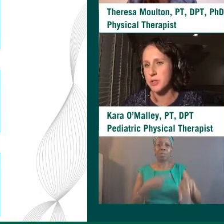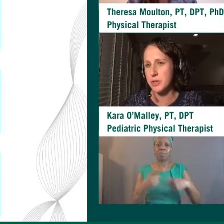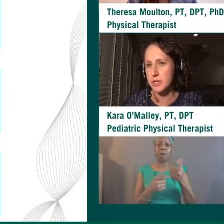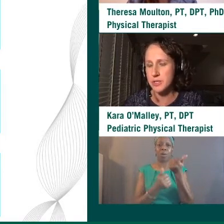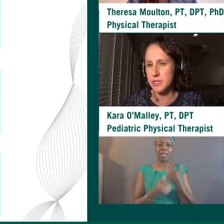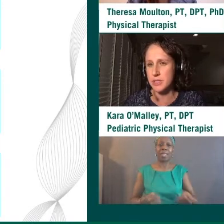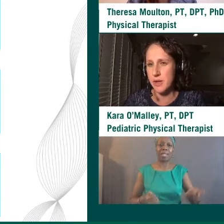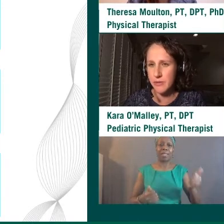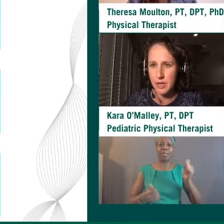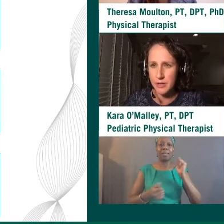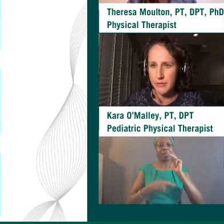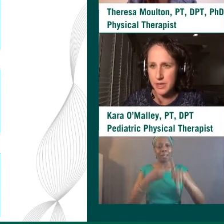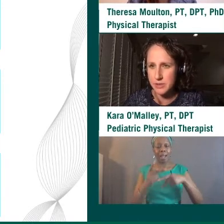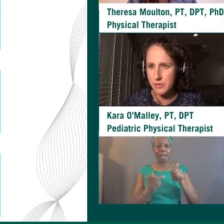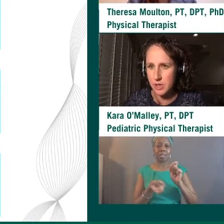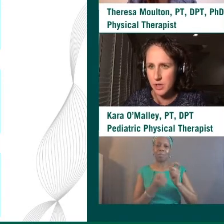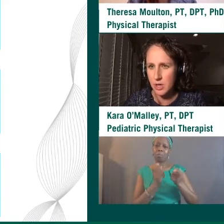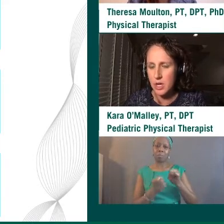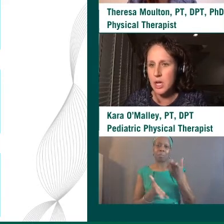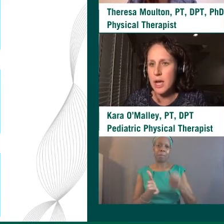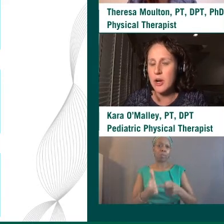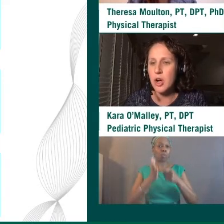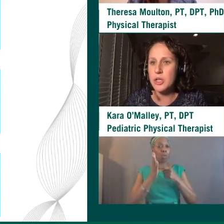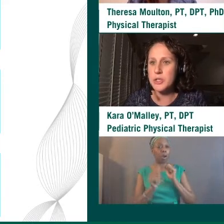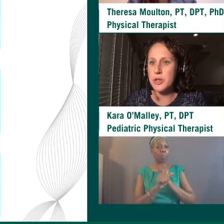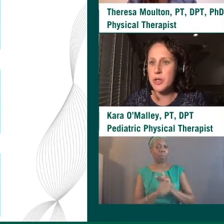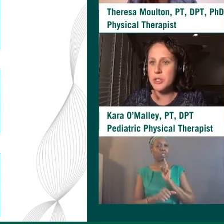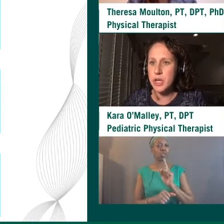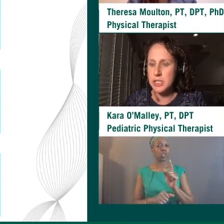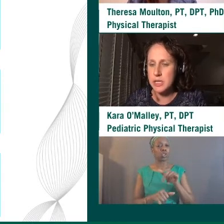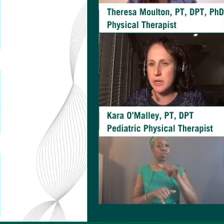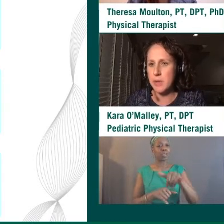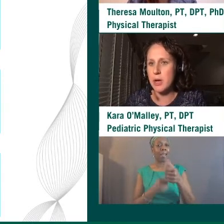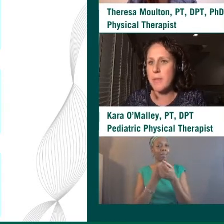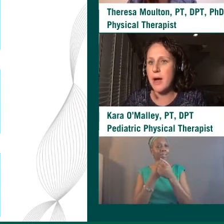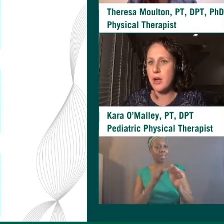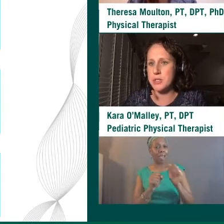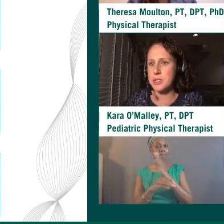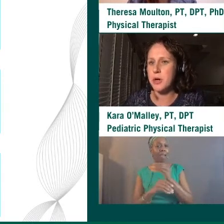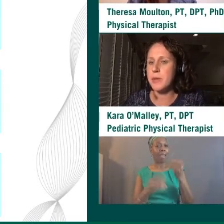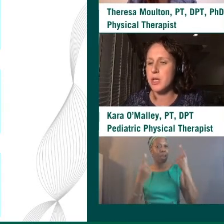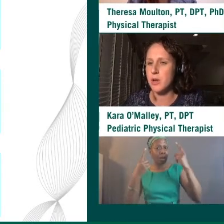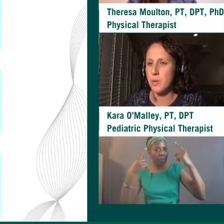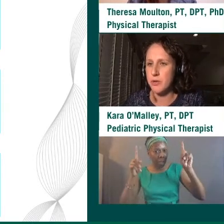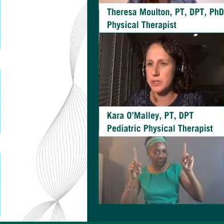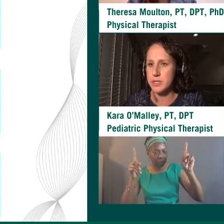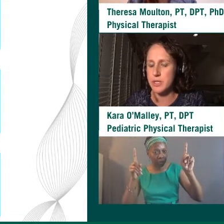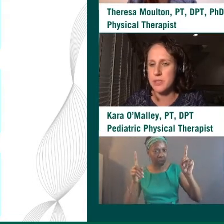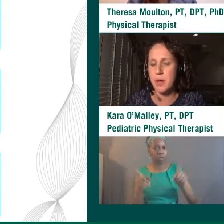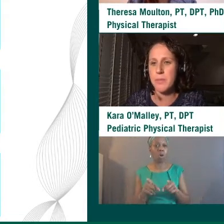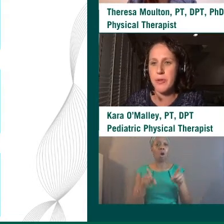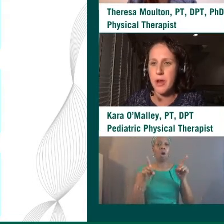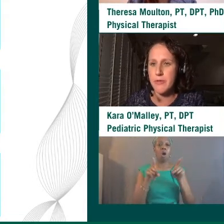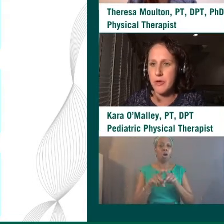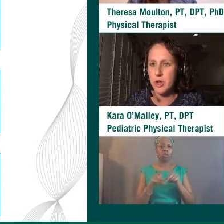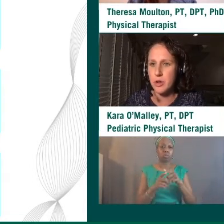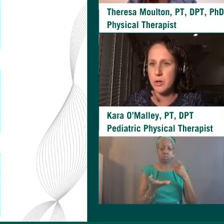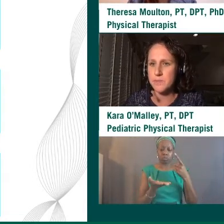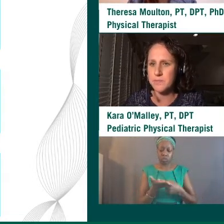to do this safely and effectively. And also talk to them about determining what resistance might be right for you.